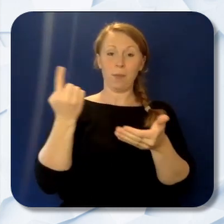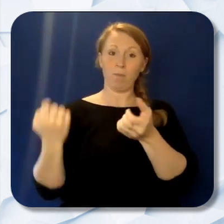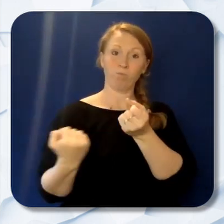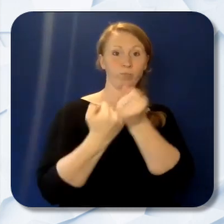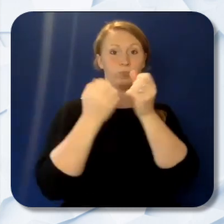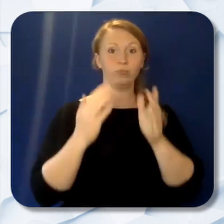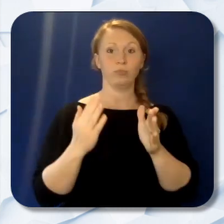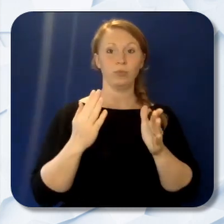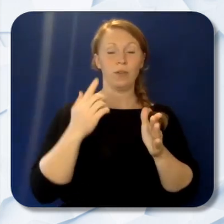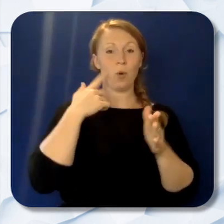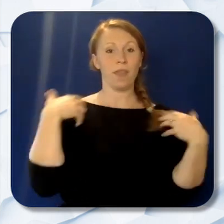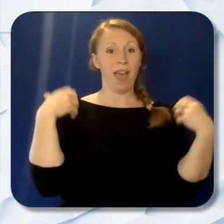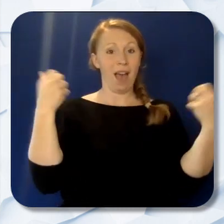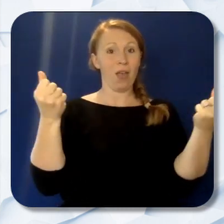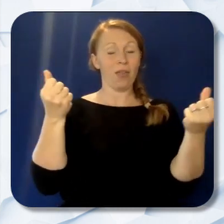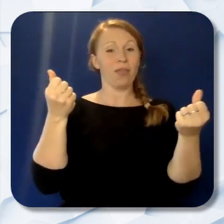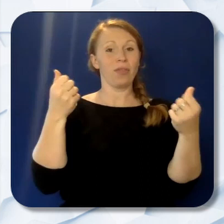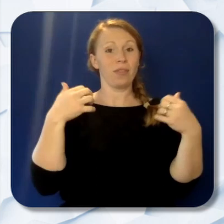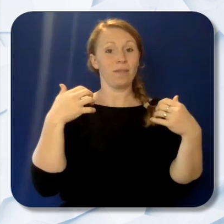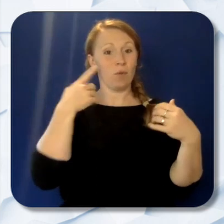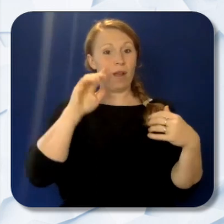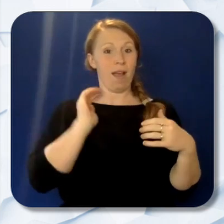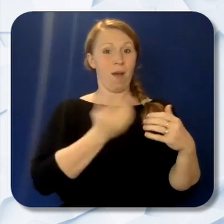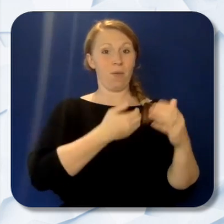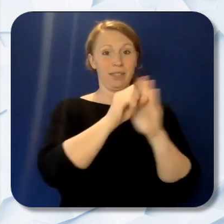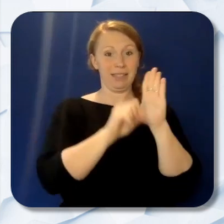States, and nearly six million students, a champion for equity and safe schools